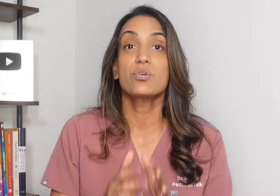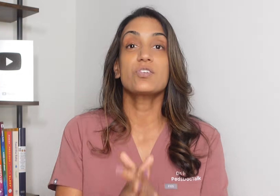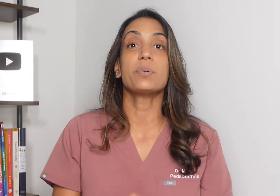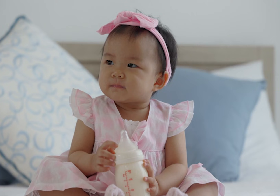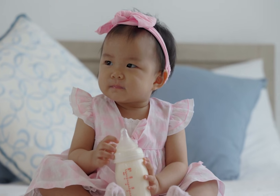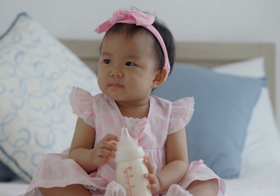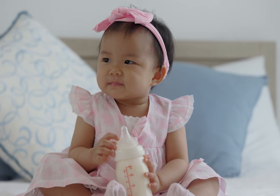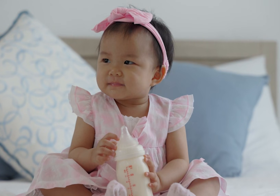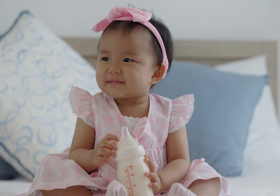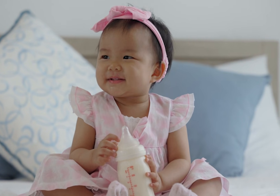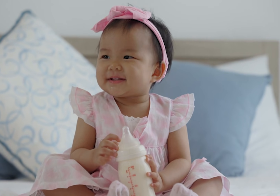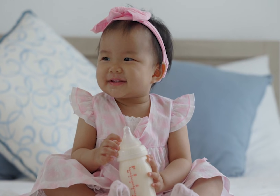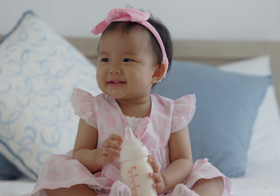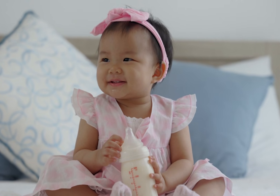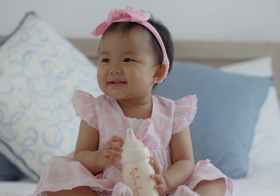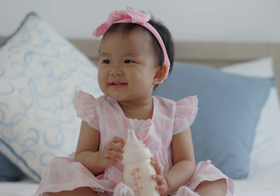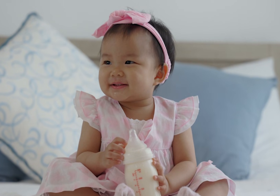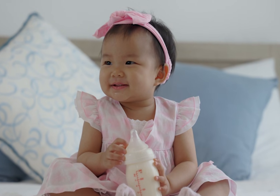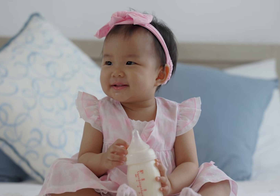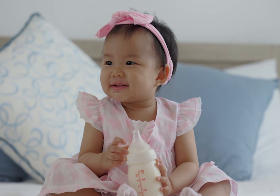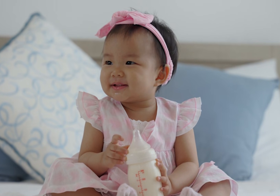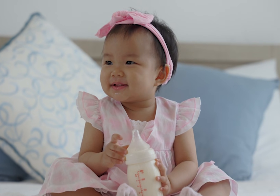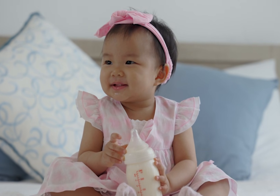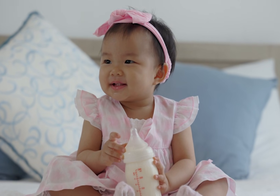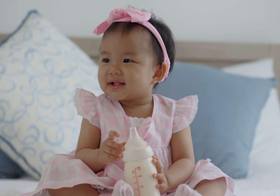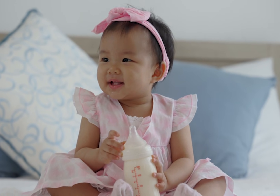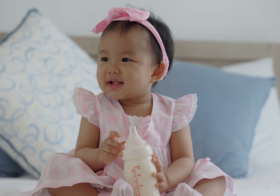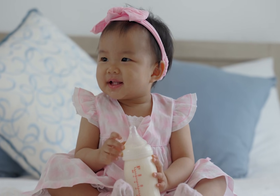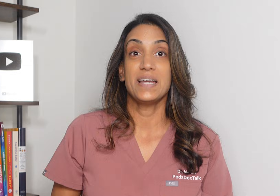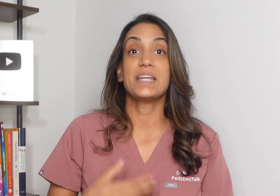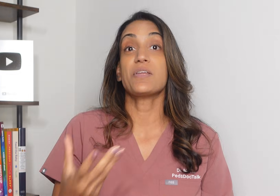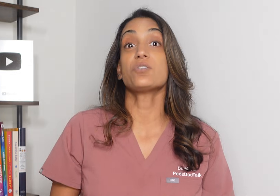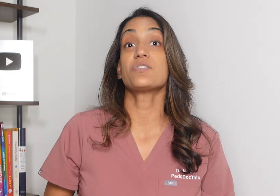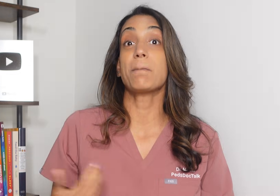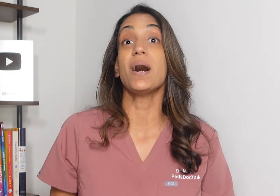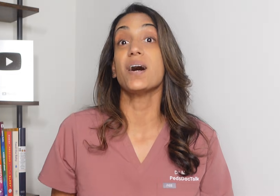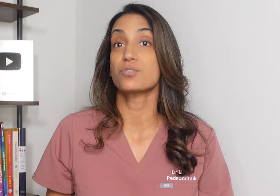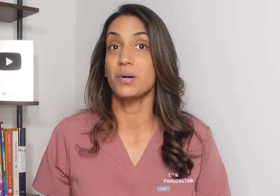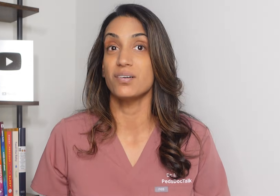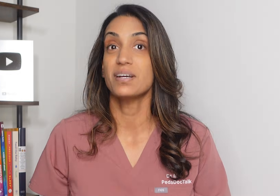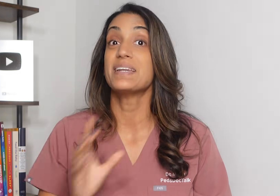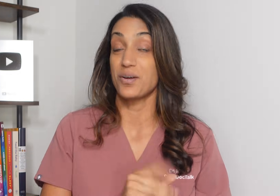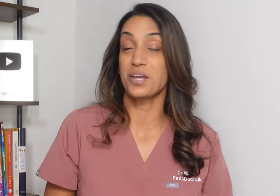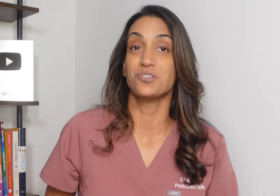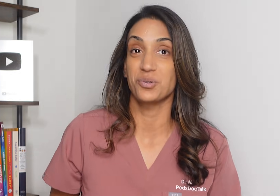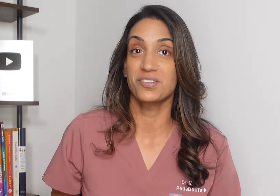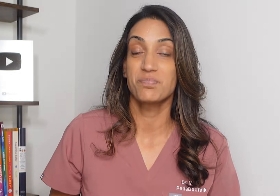For example, if your baby signs milk every time they want to feed, that's one word. And if they also say ba for ball, now they have two words.